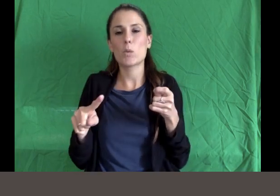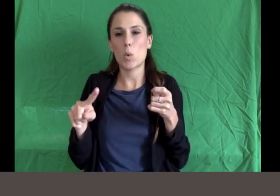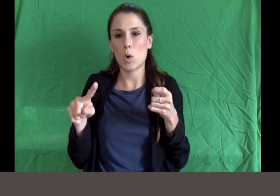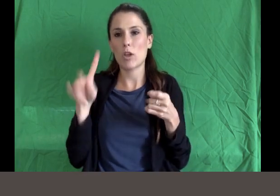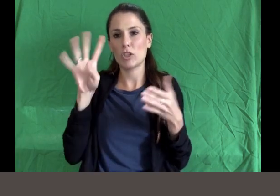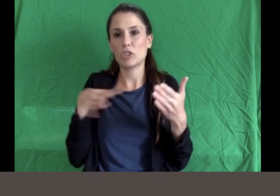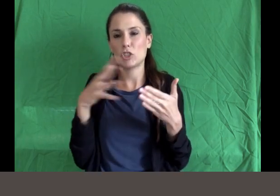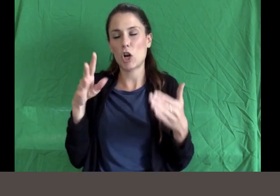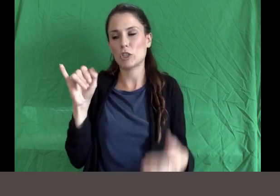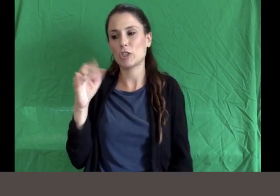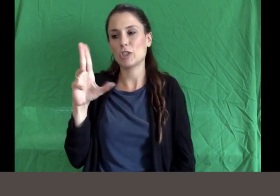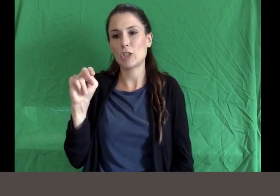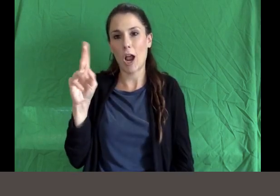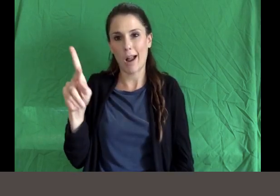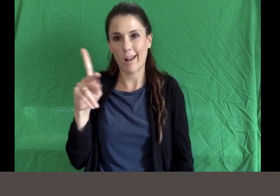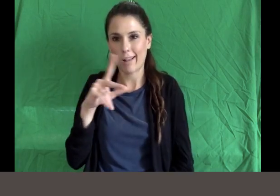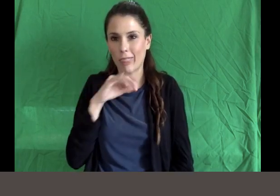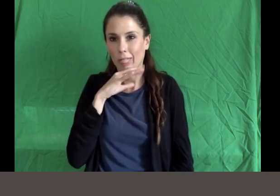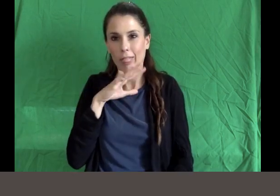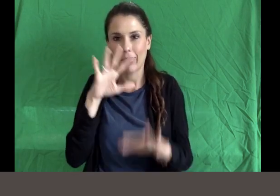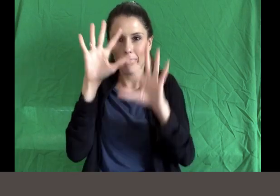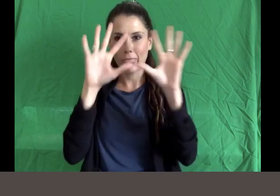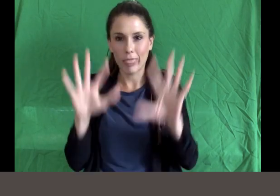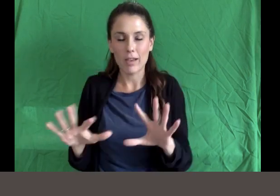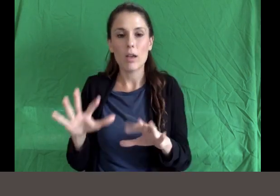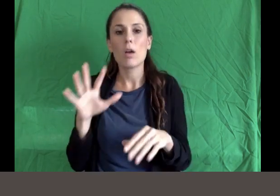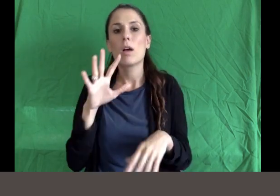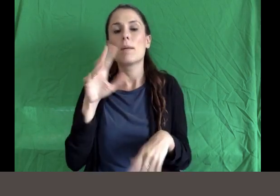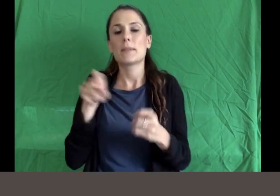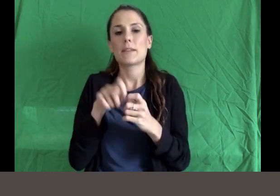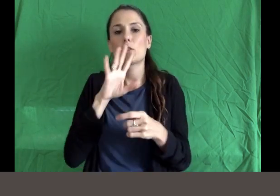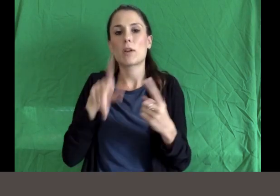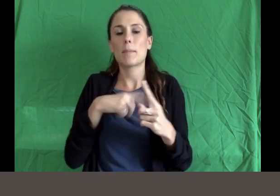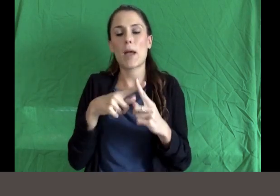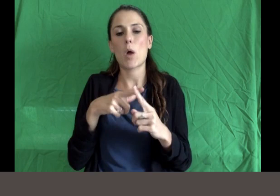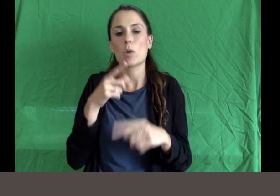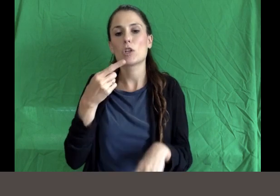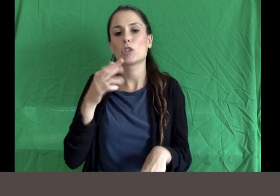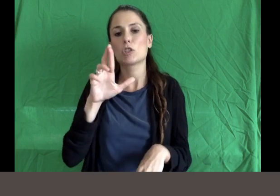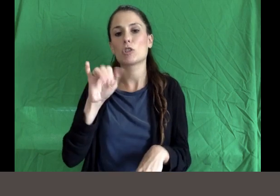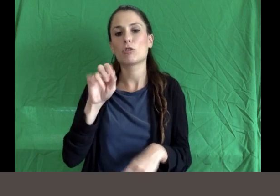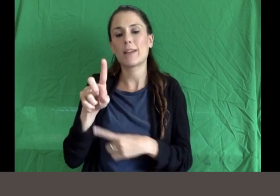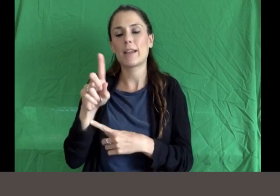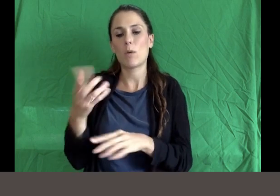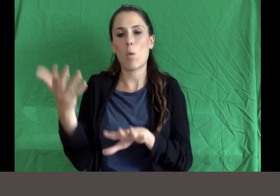count chart right and here i'm using the very popular penguins data set but here you can see